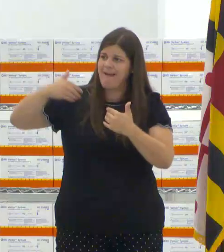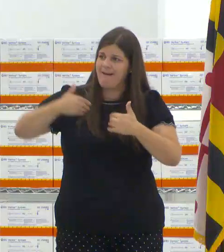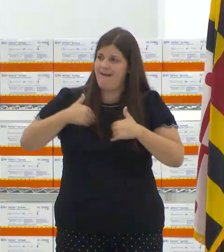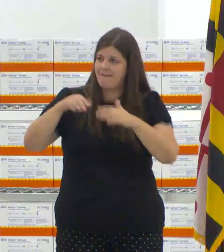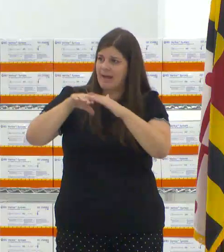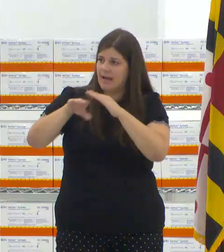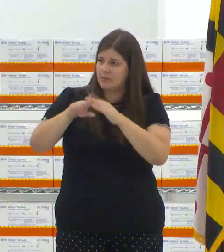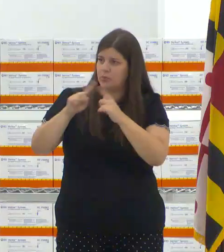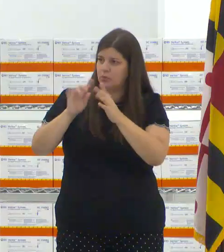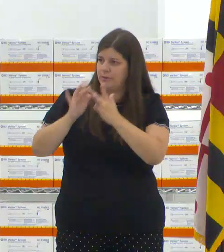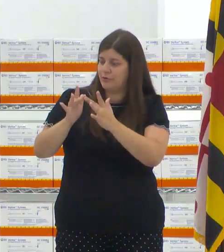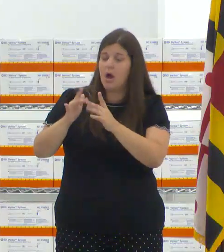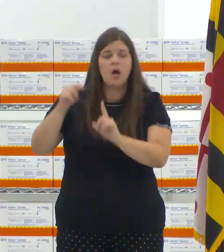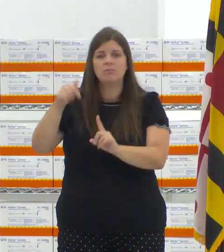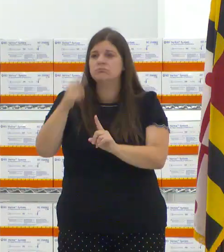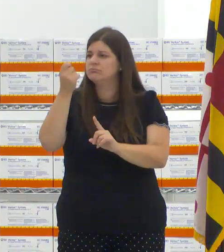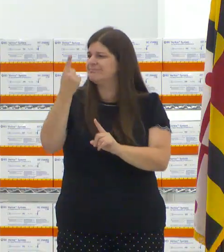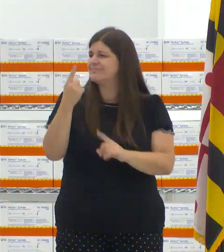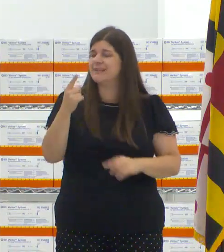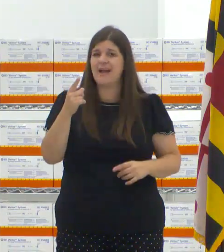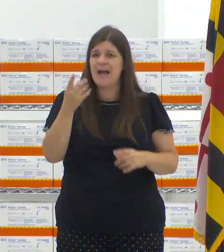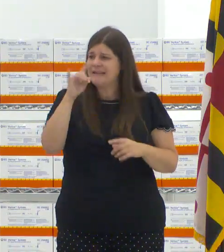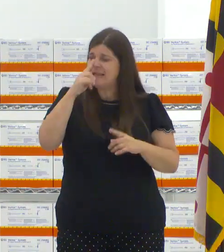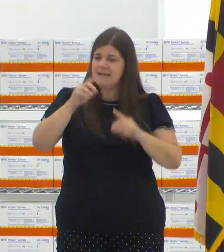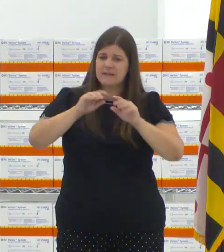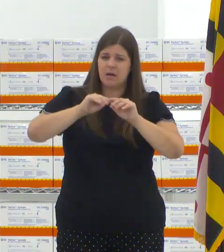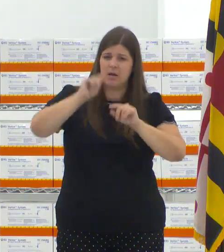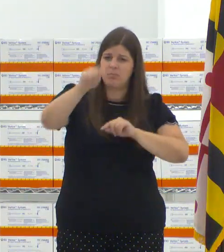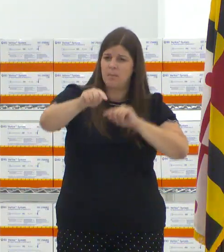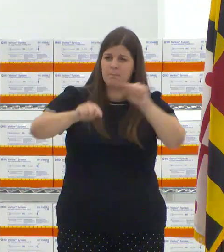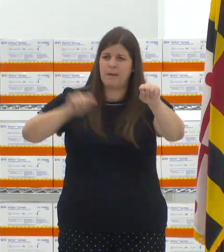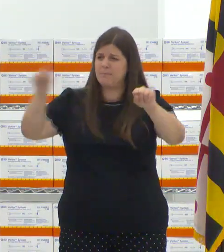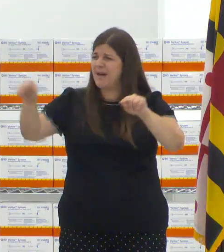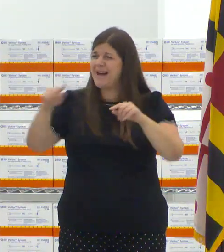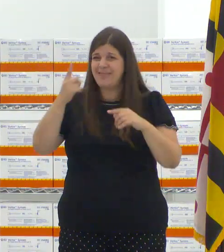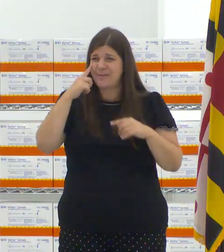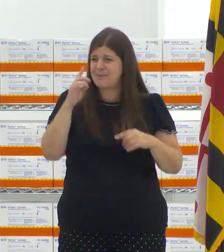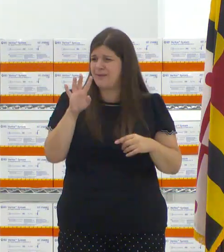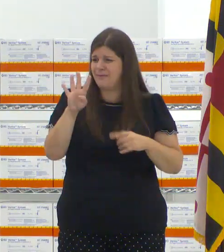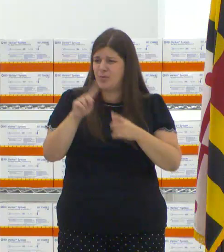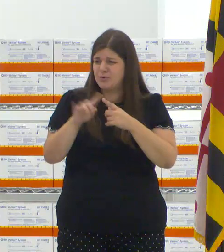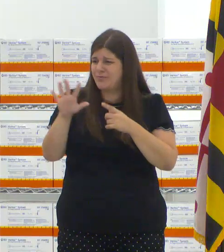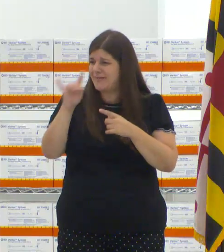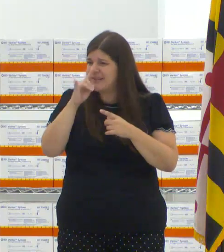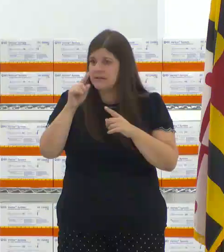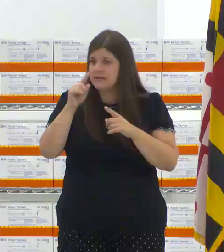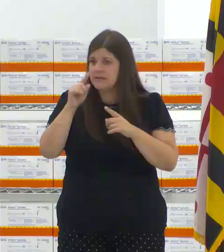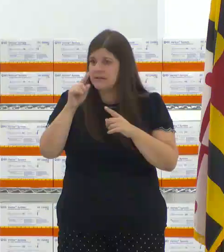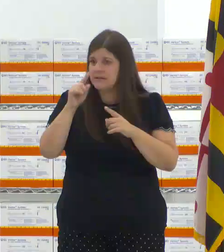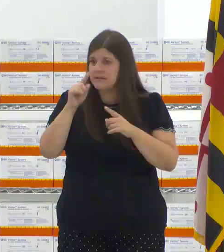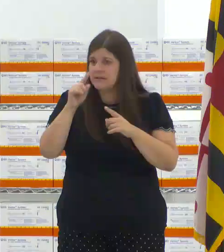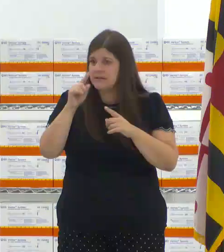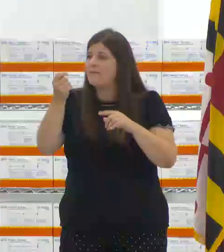They could not really take care of these kids at home and get them any kind of an educational opportunity. And a few kids who had connectivity